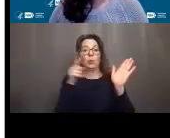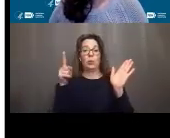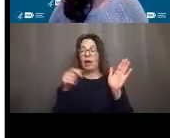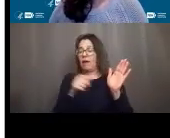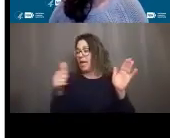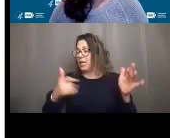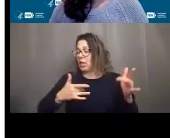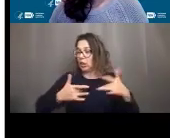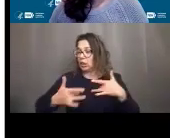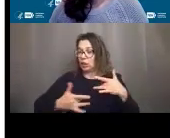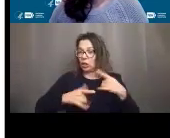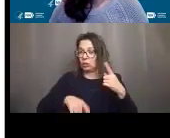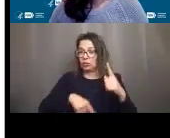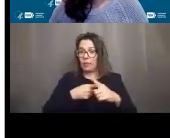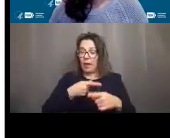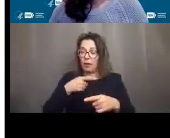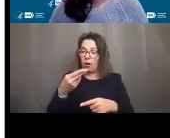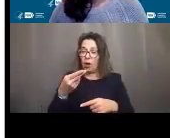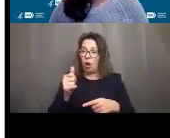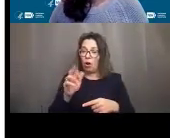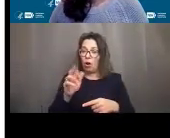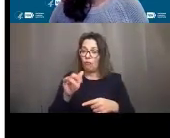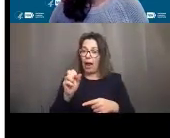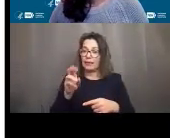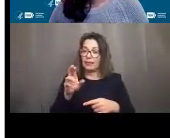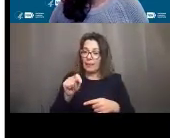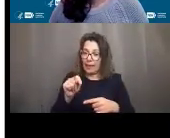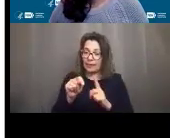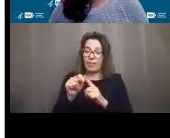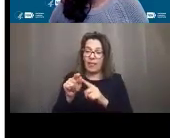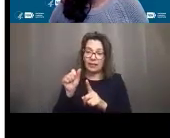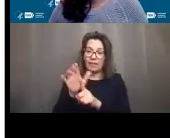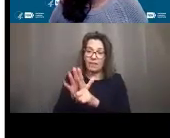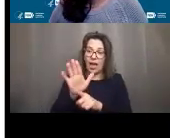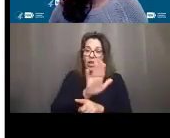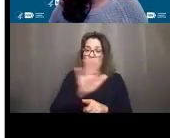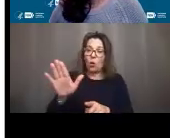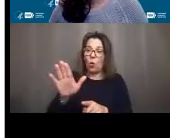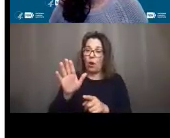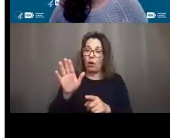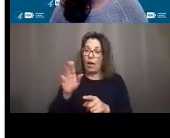I did mention this before, what an ESI is at the NIH.